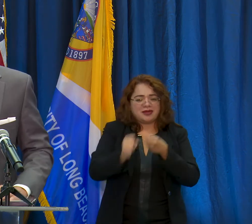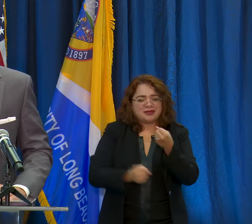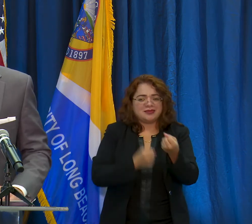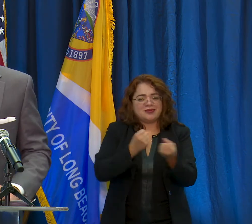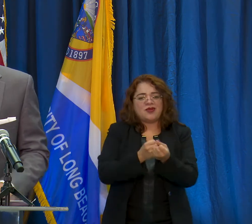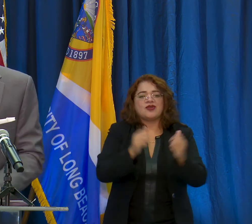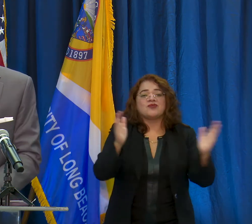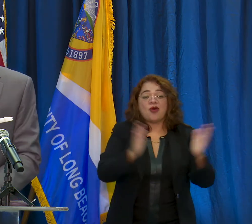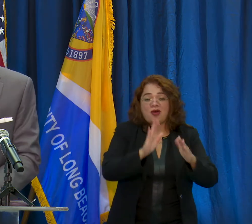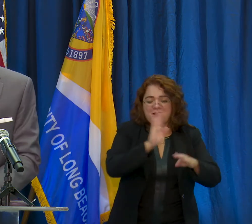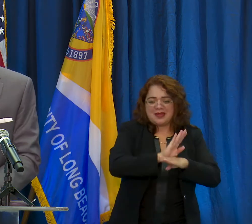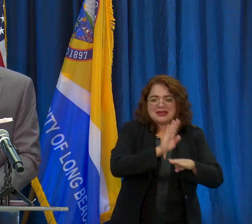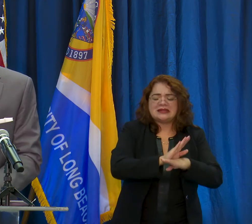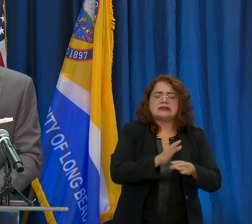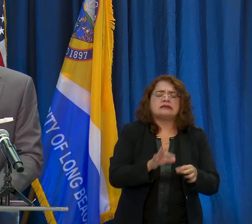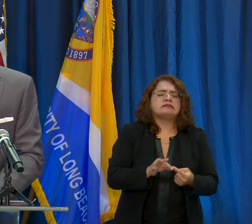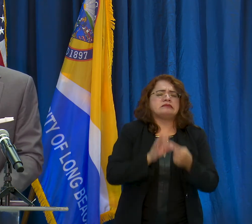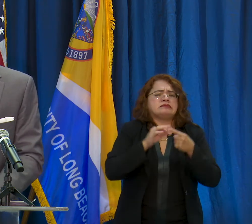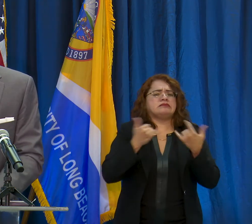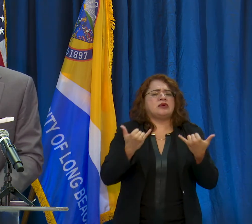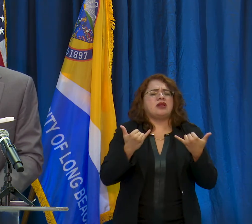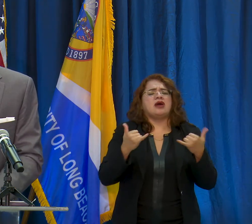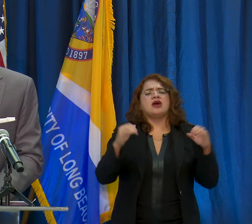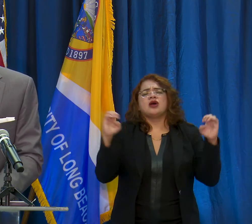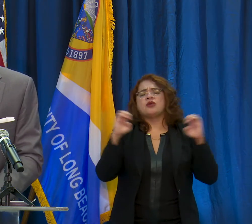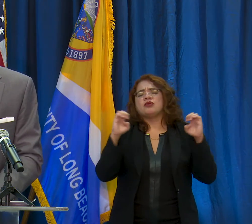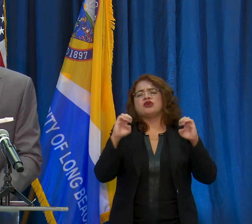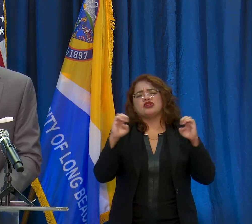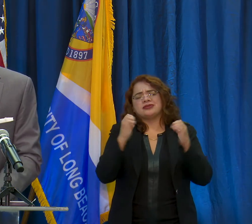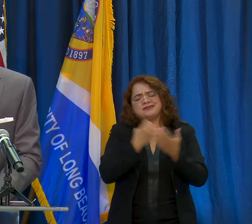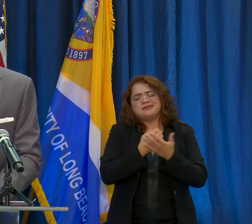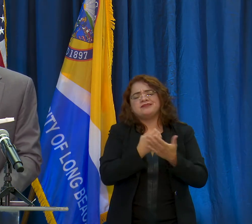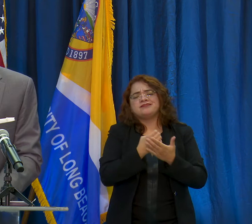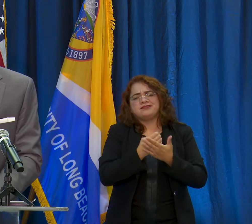this difficult emergency. They will help you to understand different loan